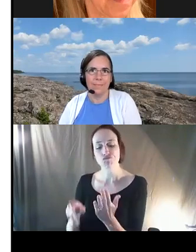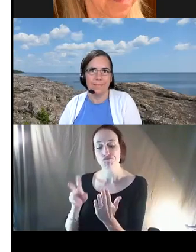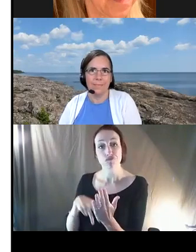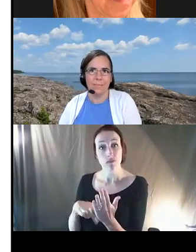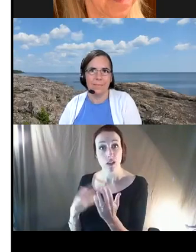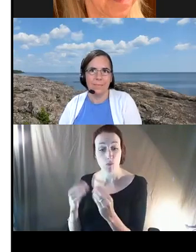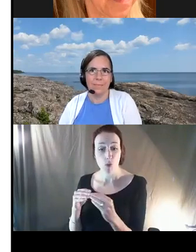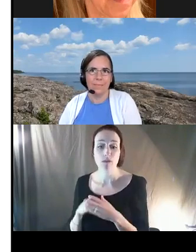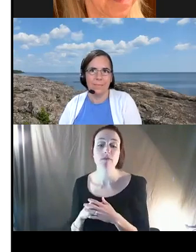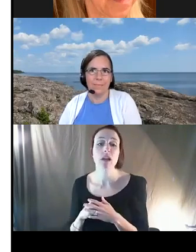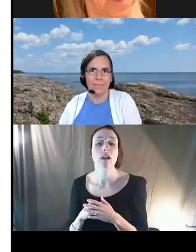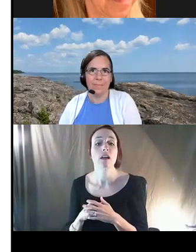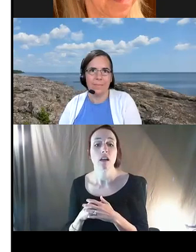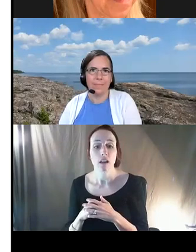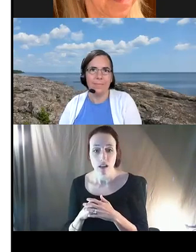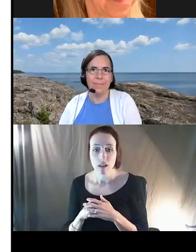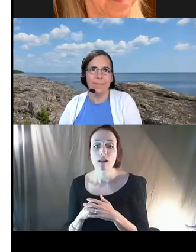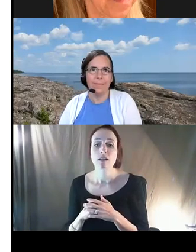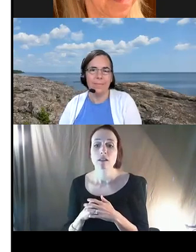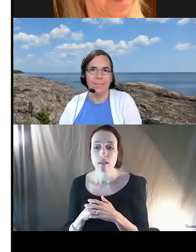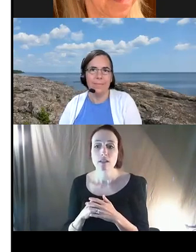called, "Unlocking the Einstein inside," and it